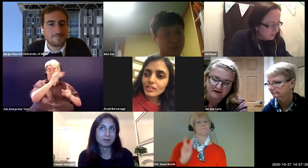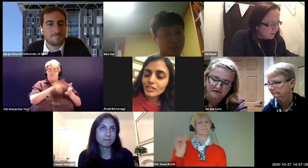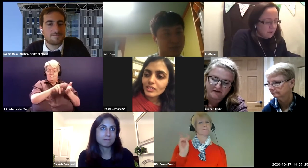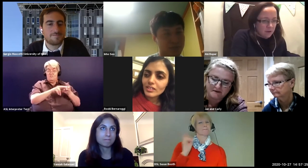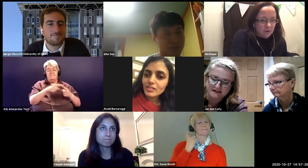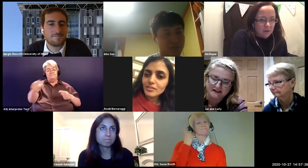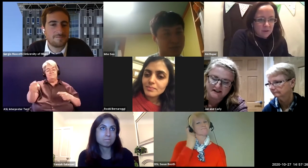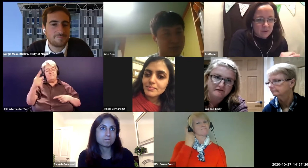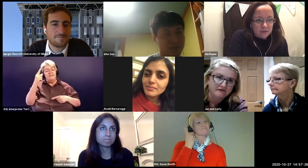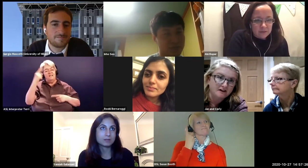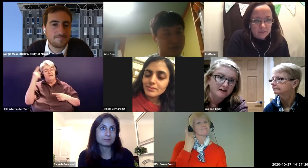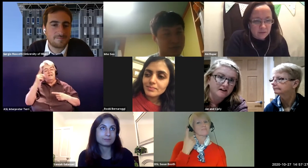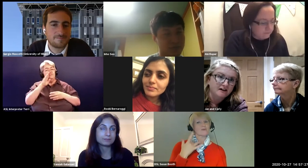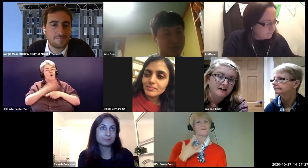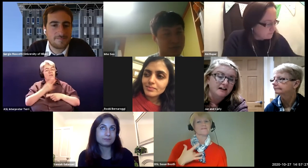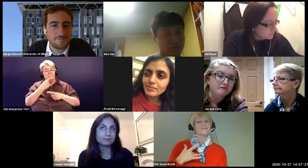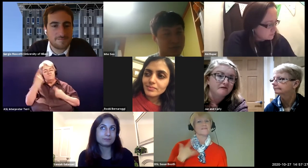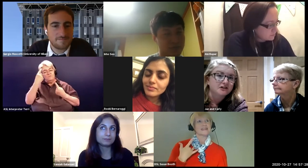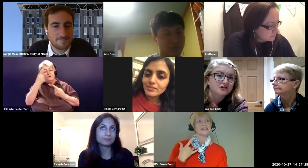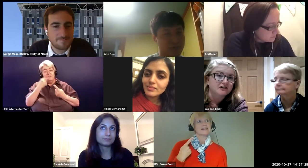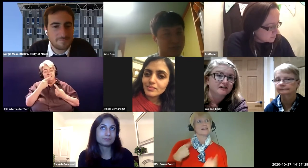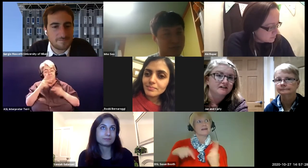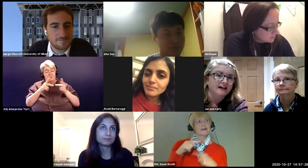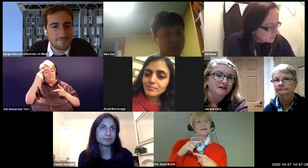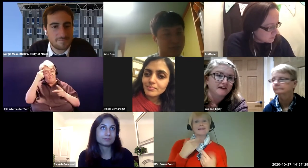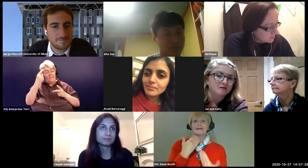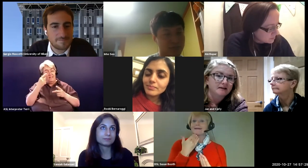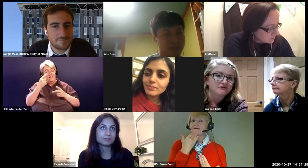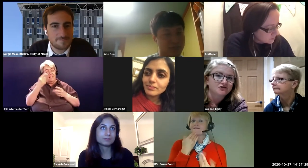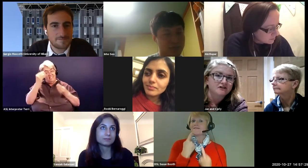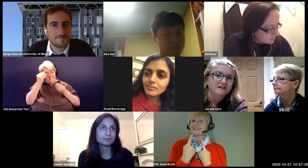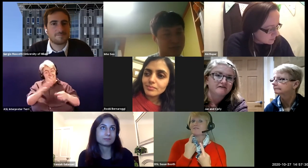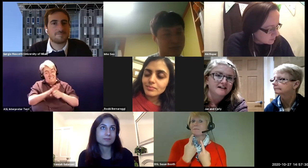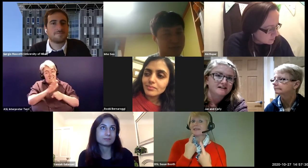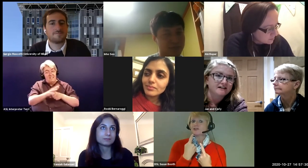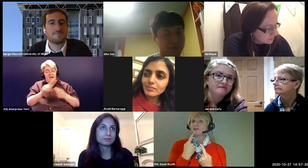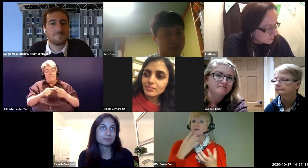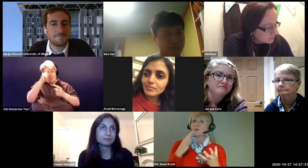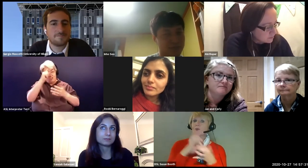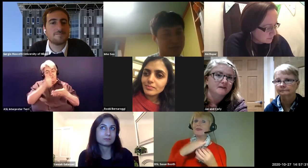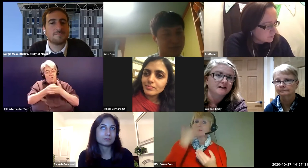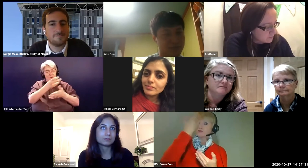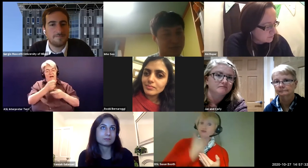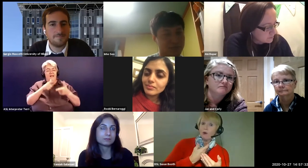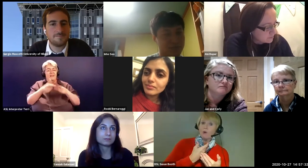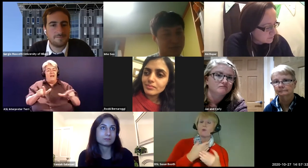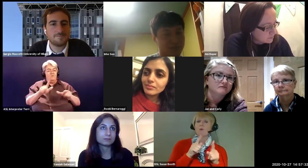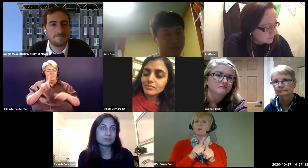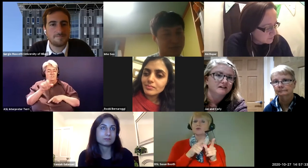that there was enough information out there about stroke and aphasia um if